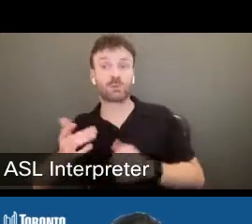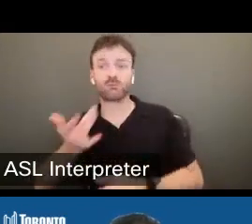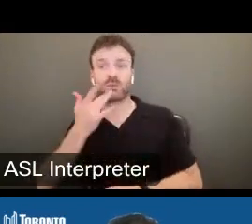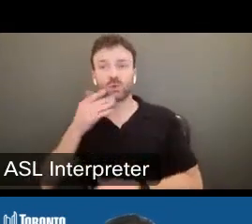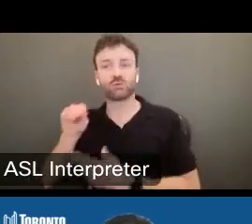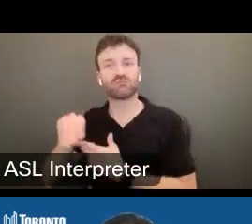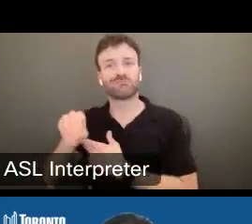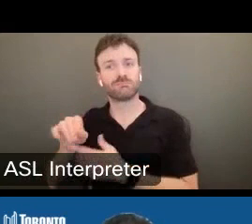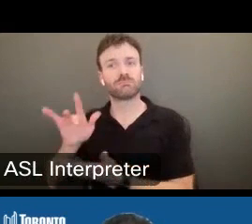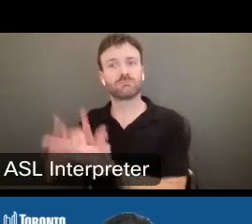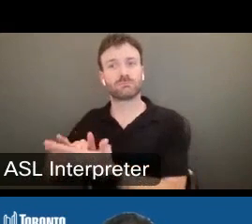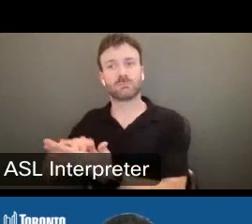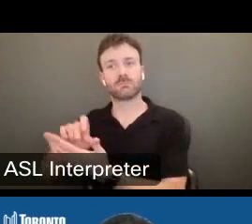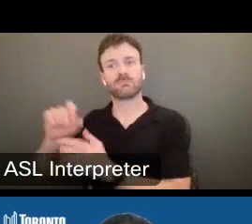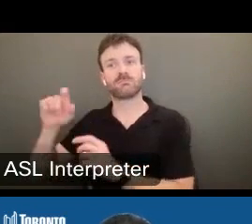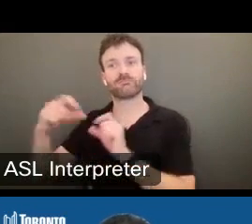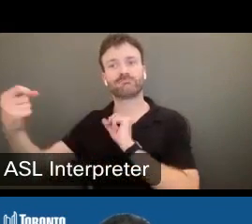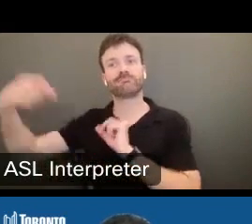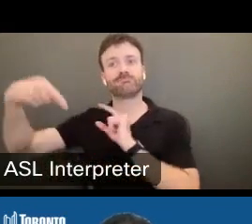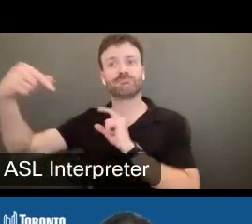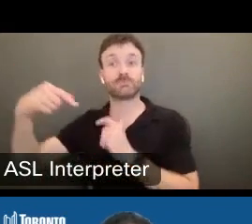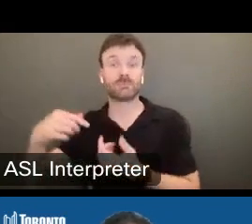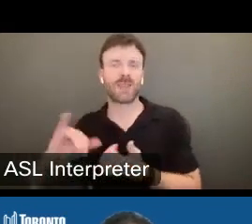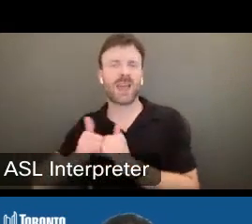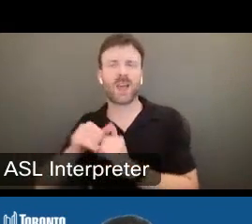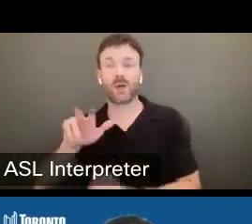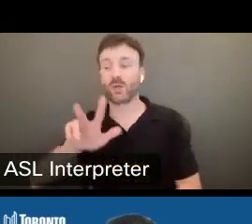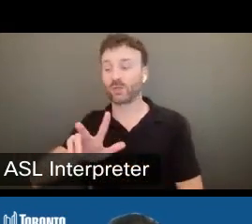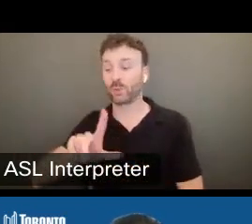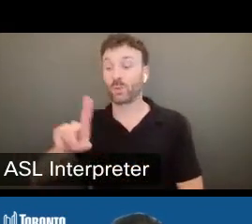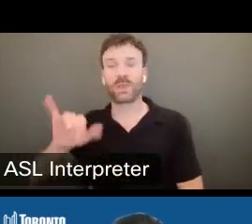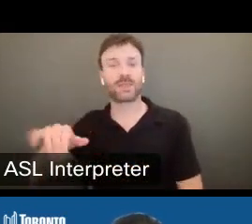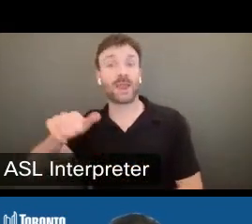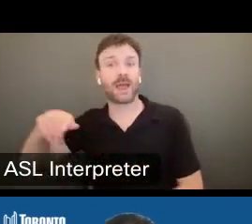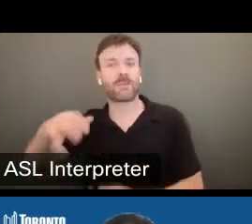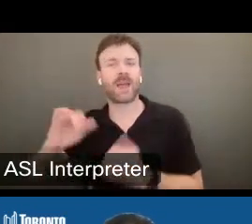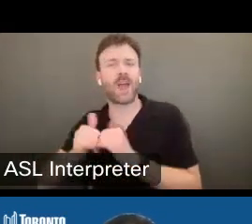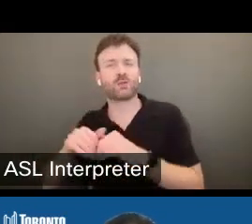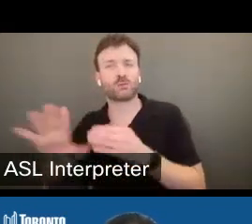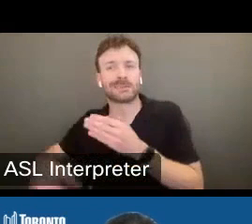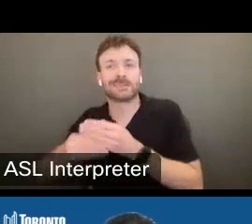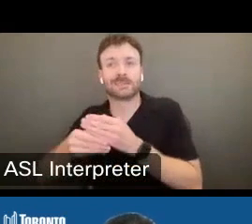How can we build on the 311 application to include construction reporting features and